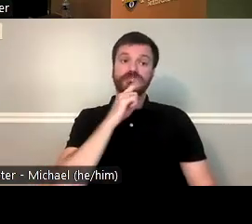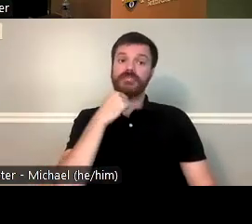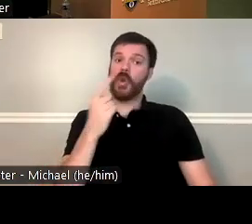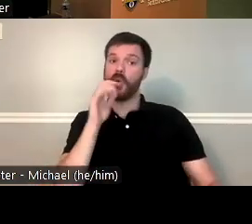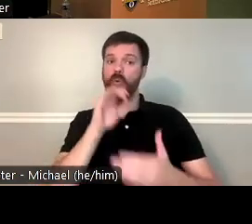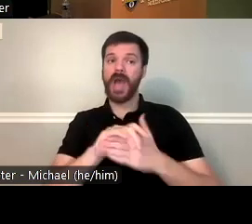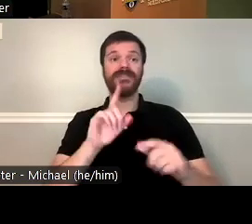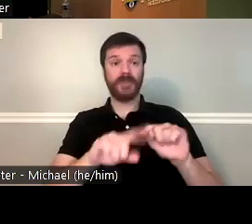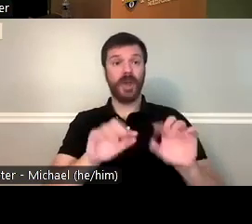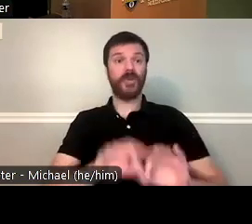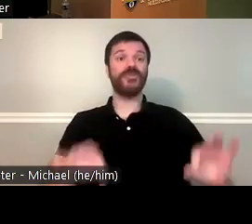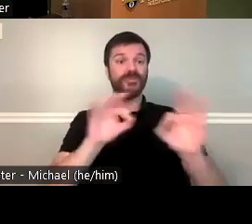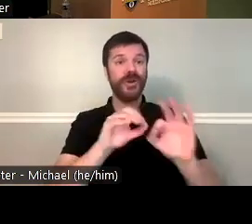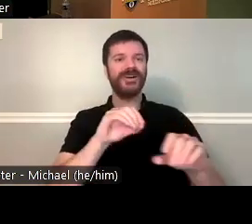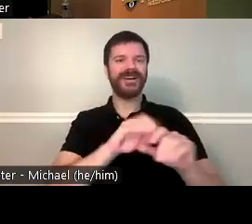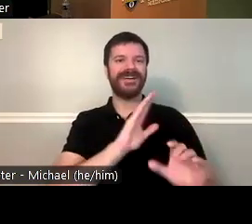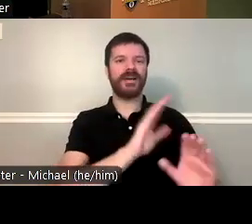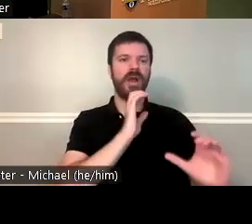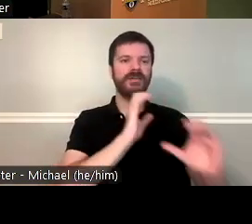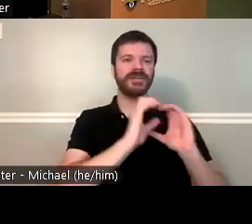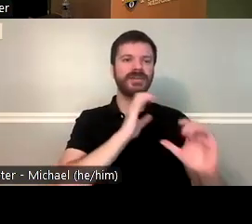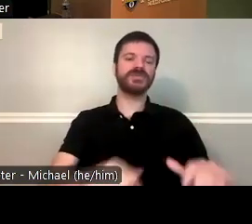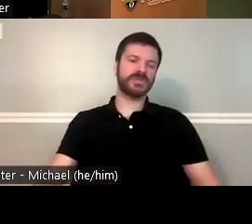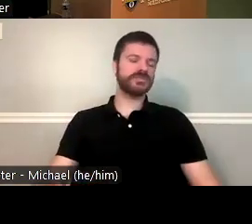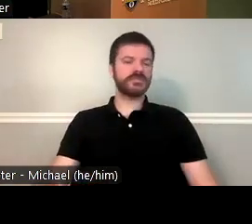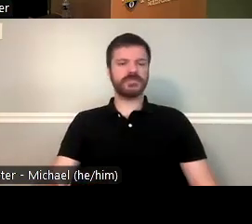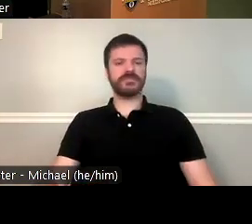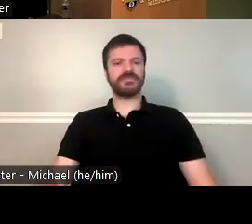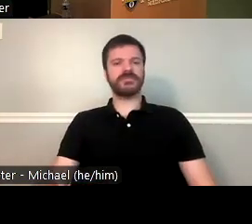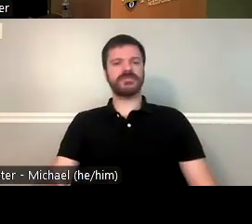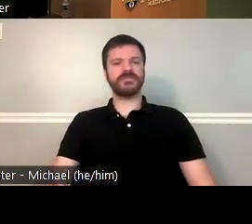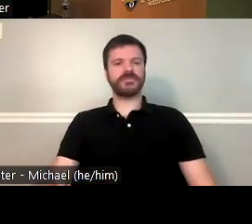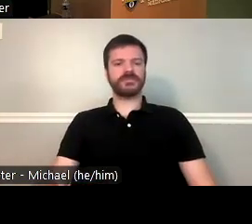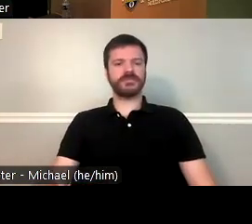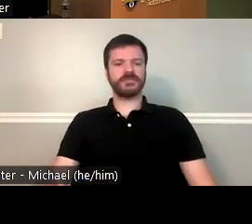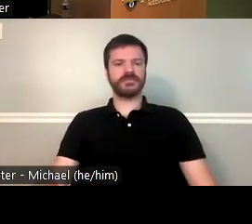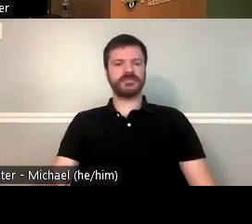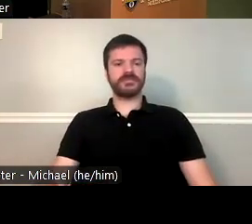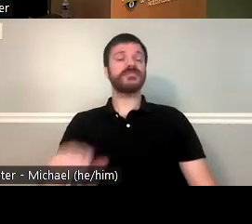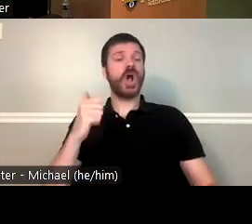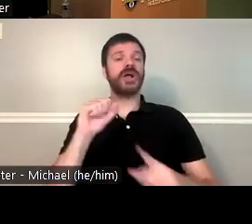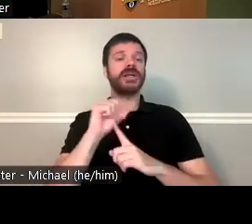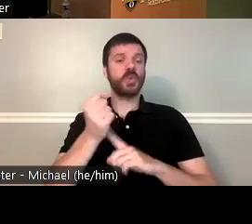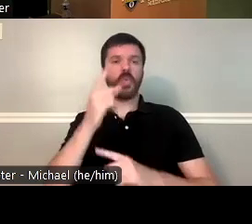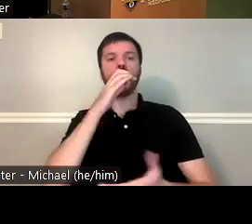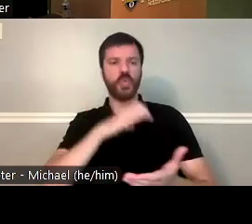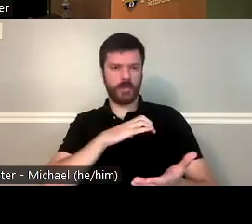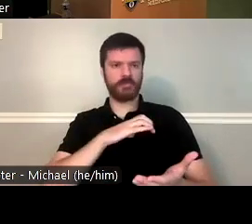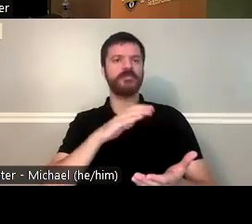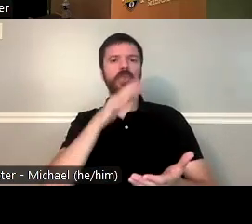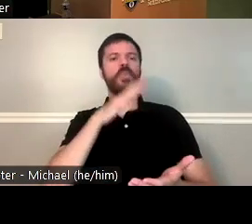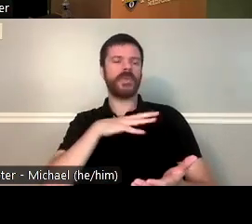in their conversation um another situation a woman was sent to me by her mother-in-law uh they had a